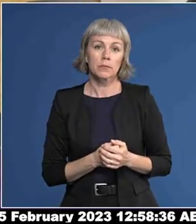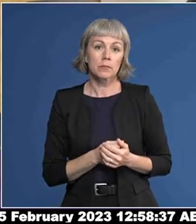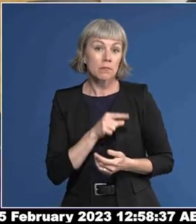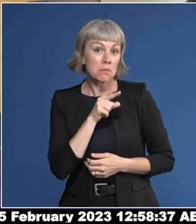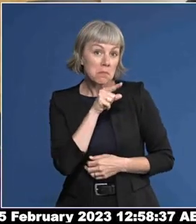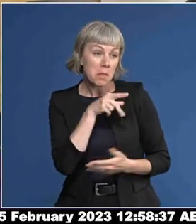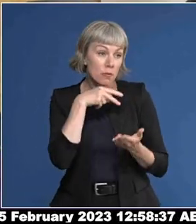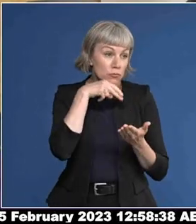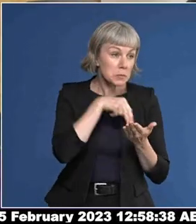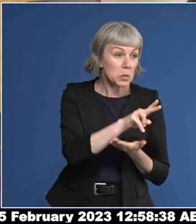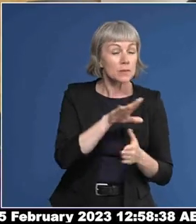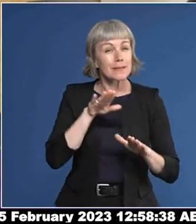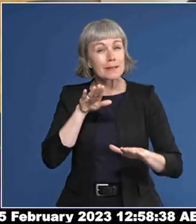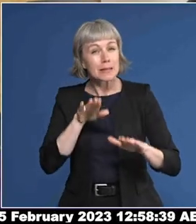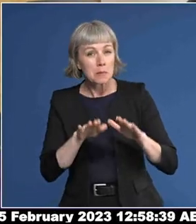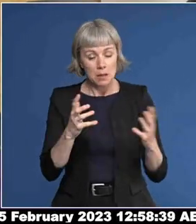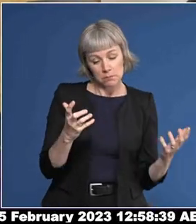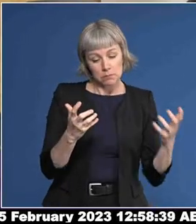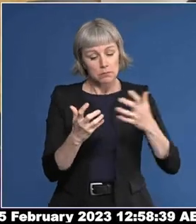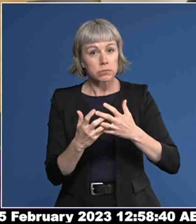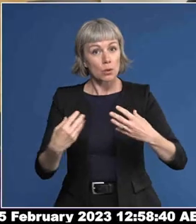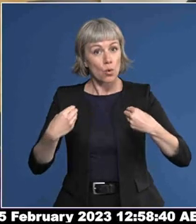corporations law purposes or NDIS purposes?